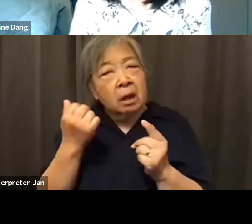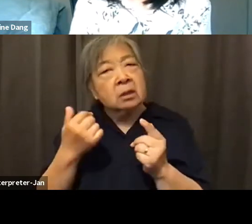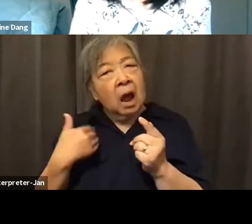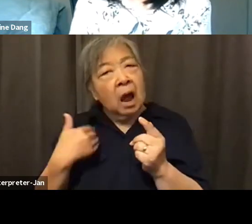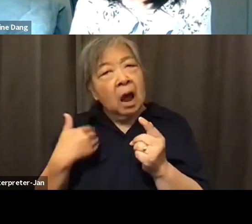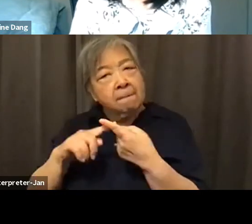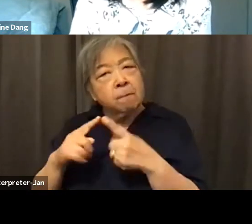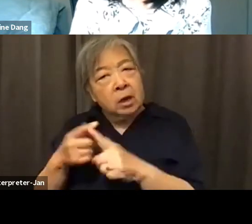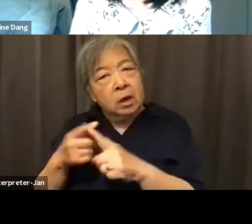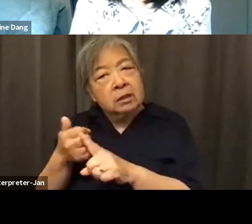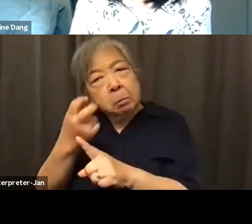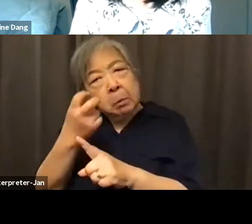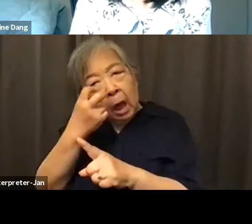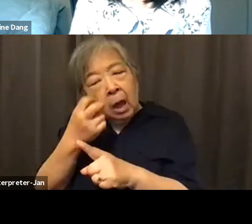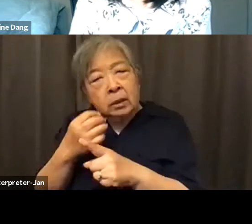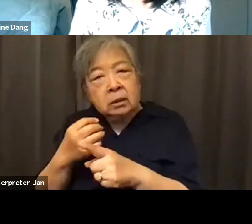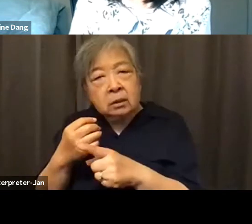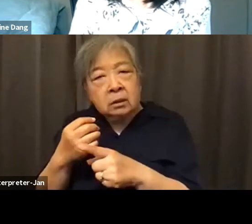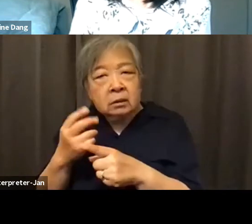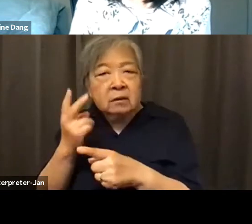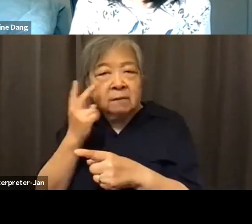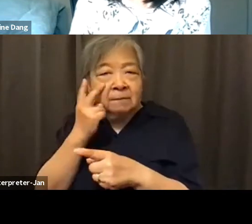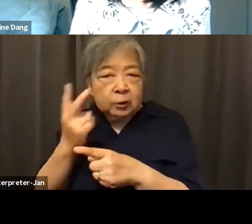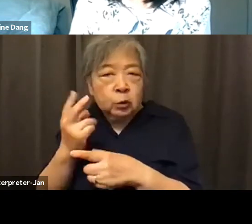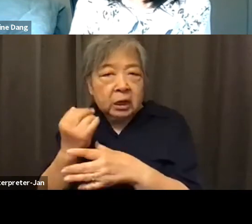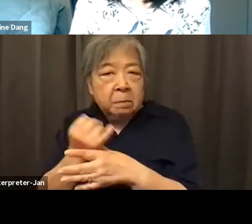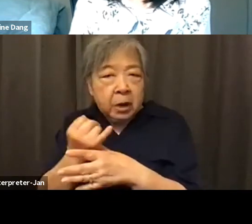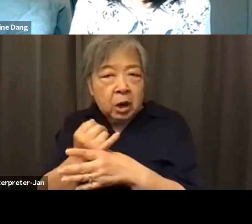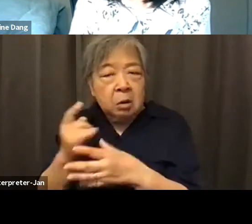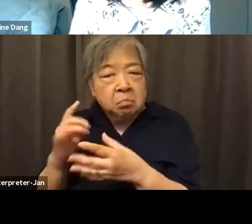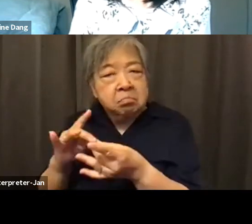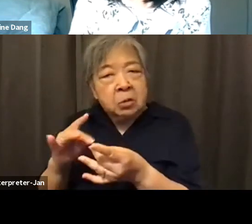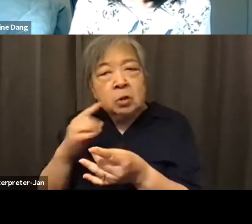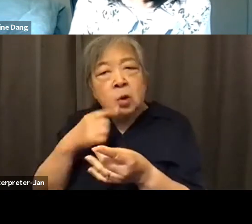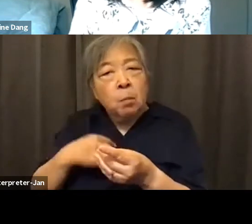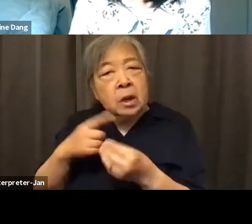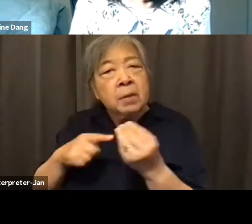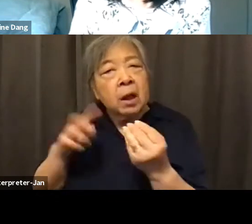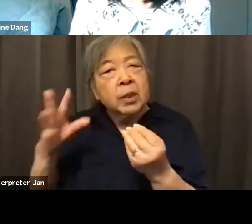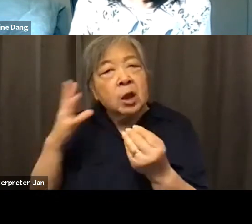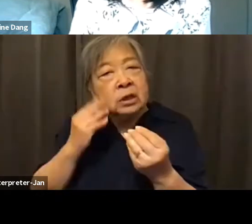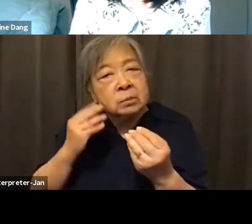or visually impaired, and had shared their experiences about being, about traveling as